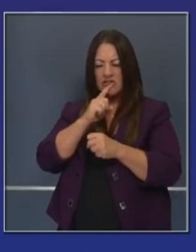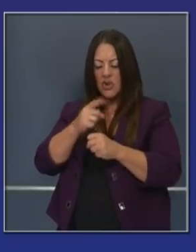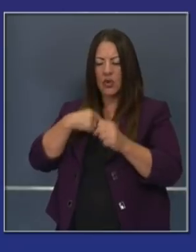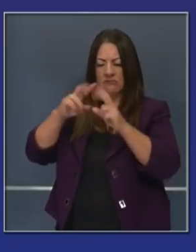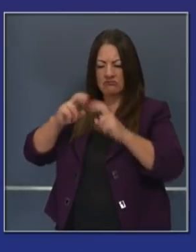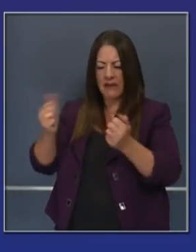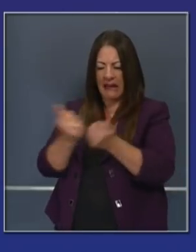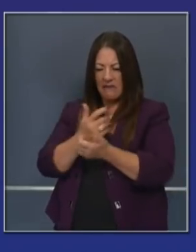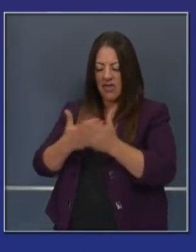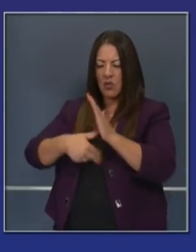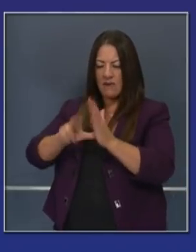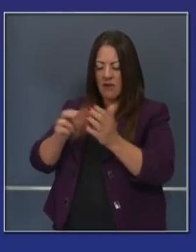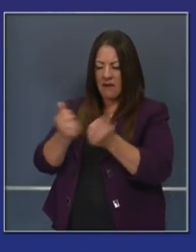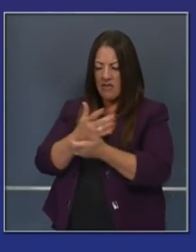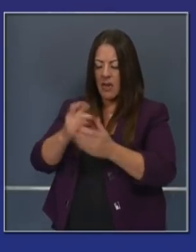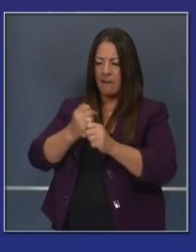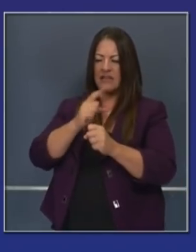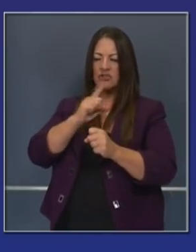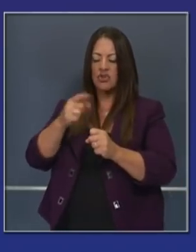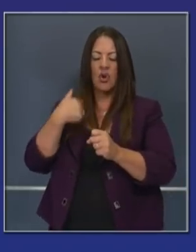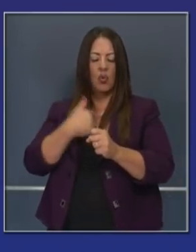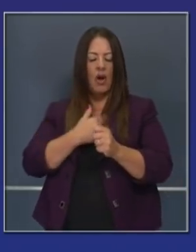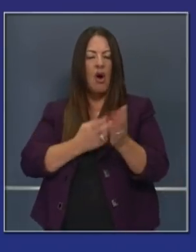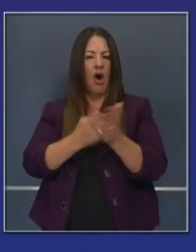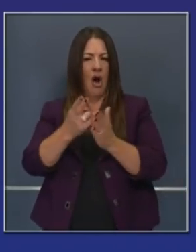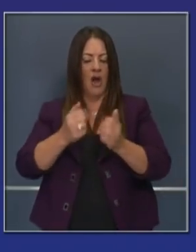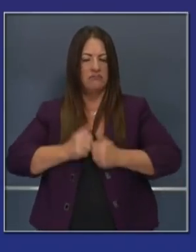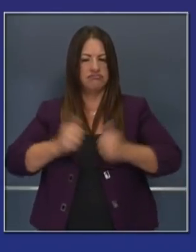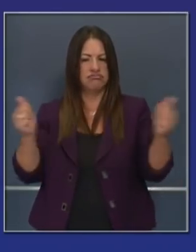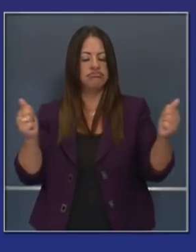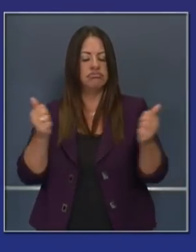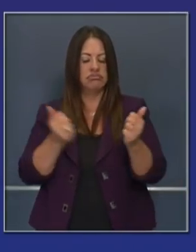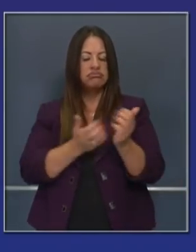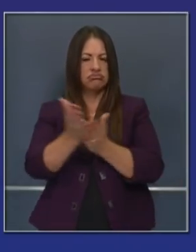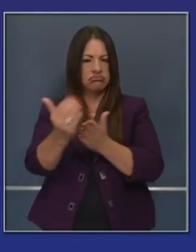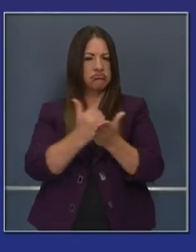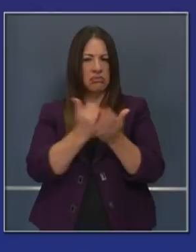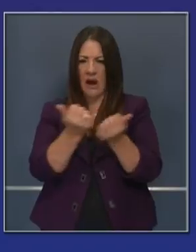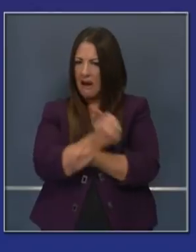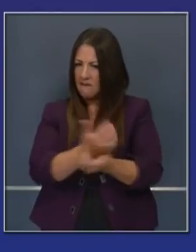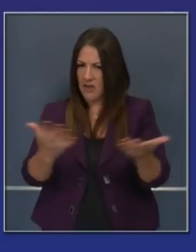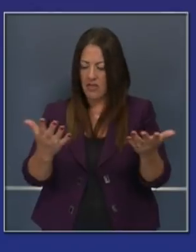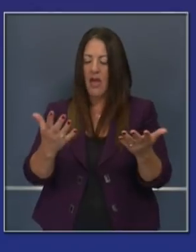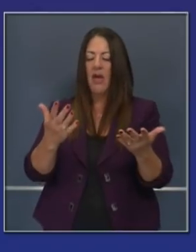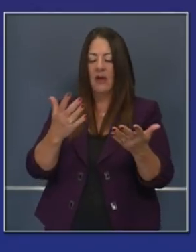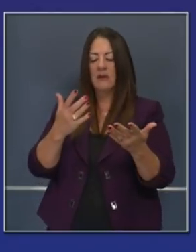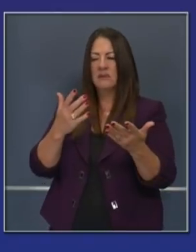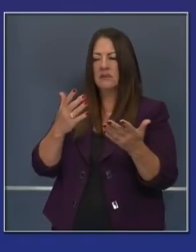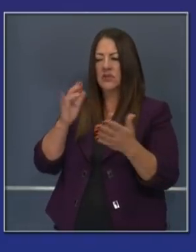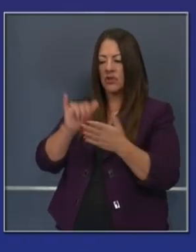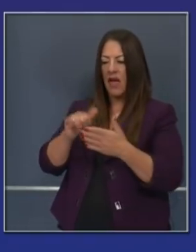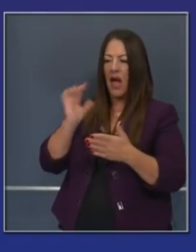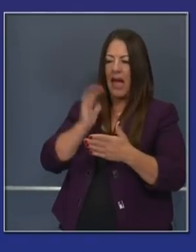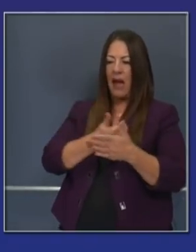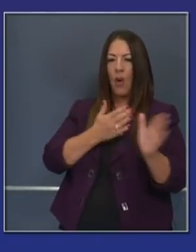STATES THAT WILL LOOK AT THE EVIDENCE, ALL OF THE DATA, ENSURE THAT IT'S COMPLETE AND WE ARE TRANSPARENT.